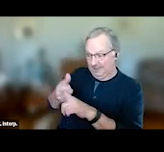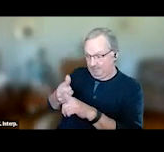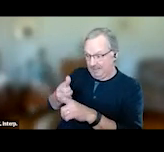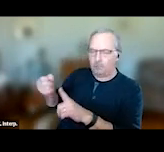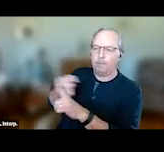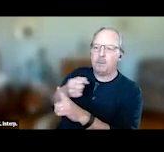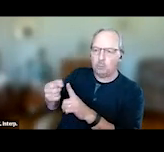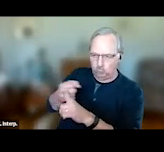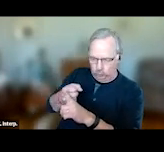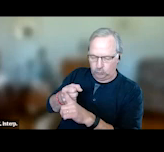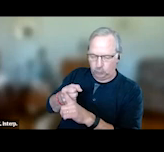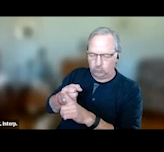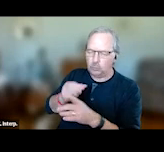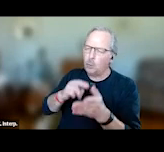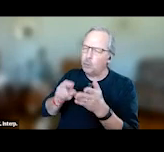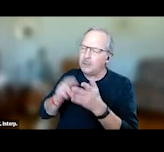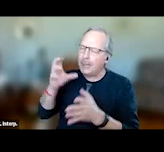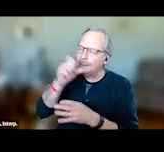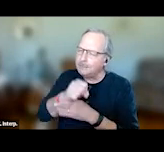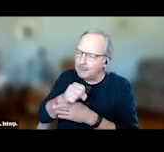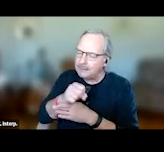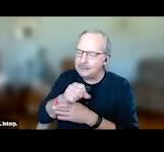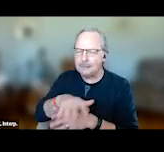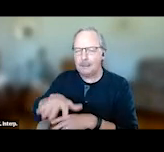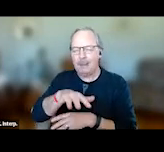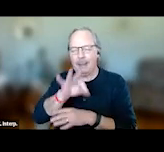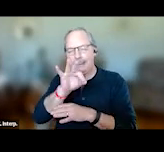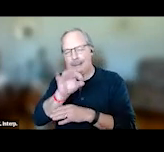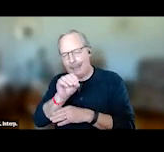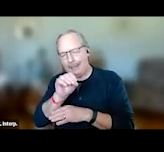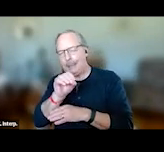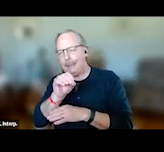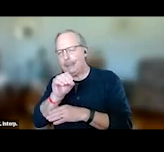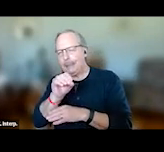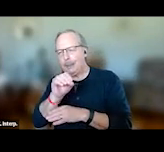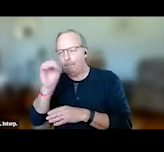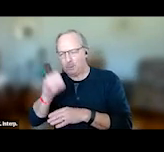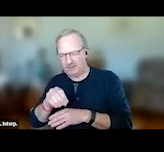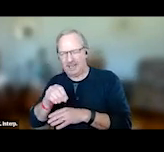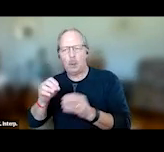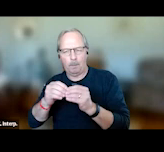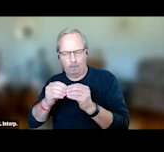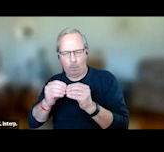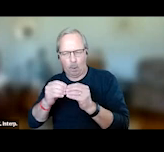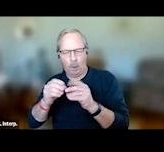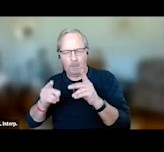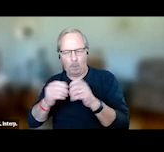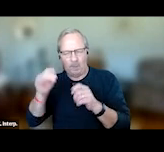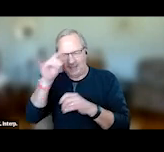Research estimates indicate about 90 or more, 90% or more of people with schizophrenia have experienced traumatic events